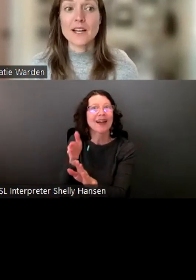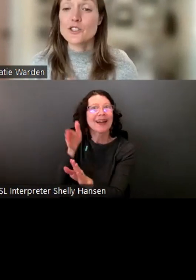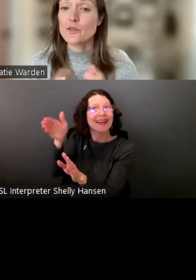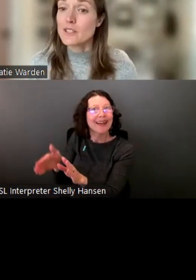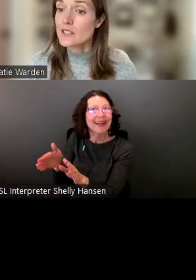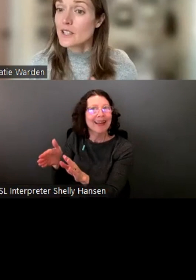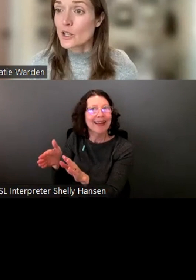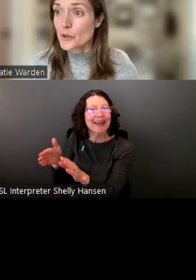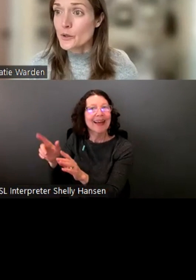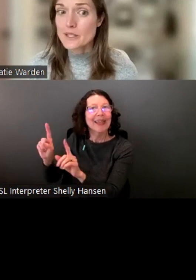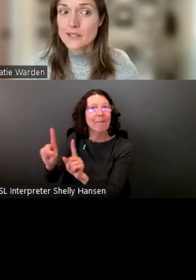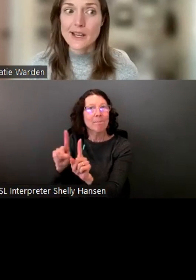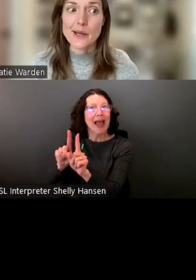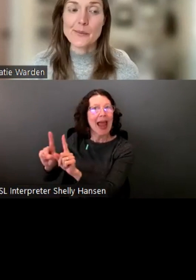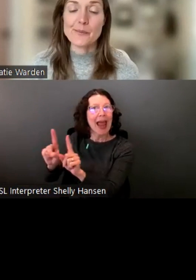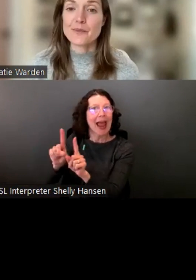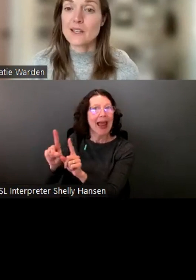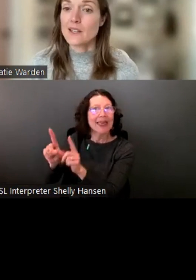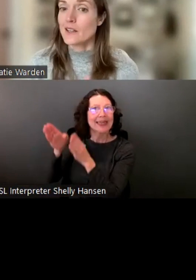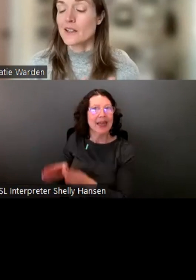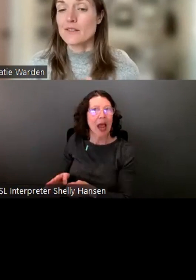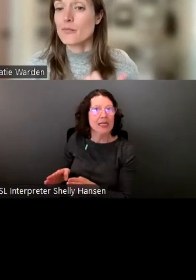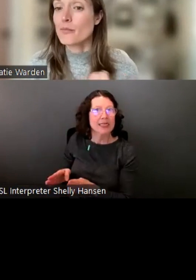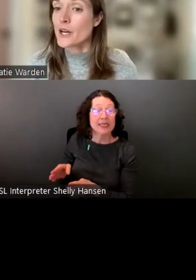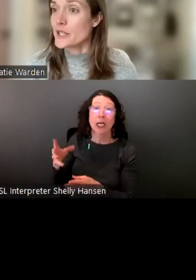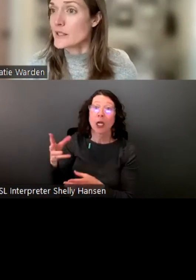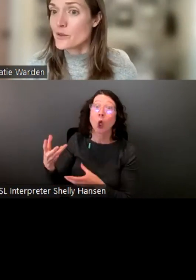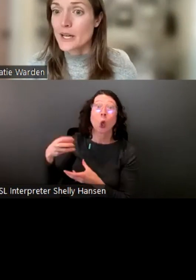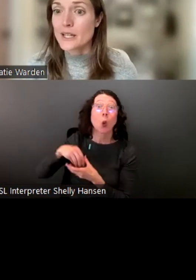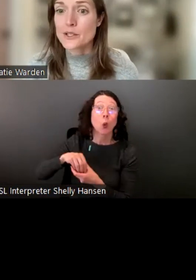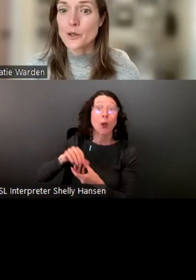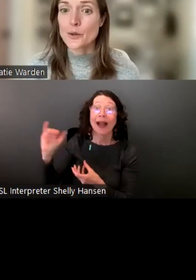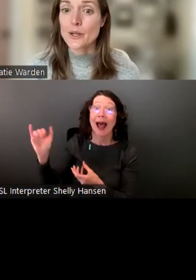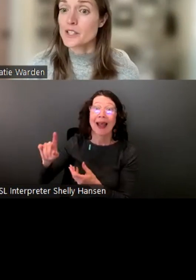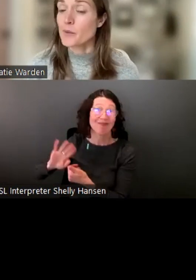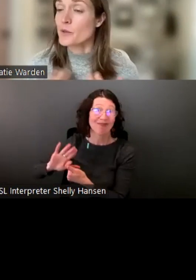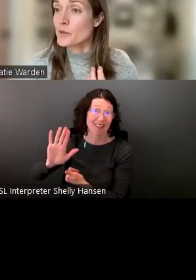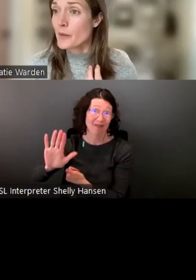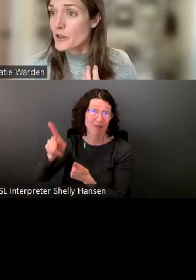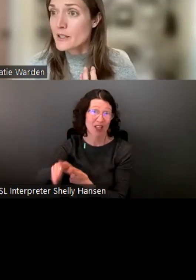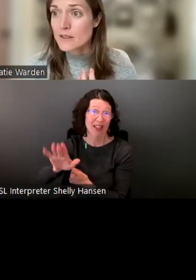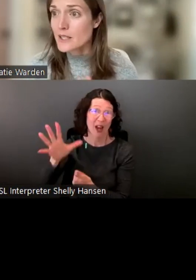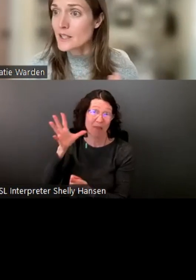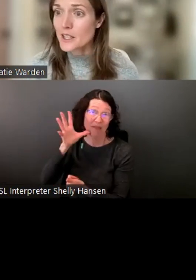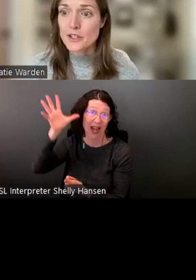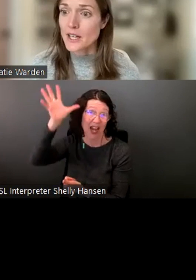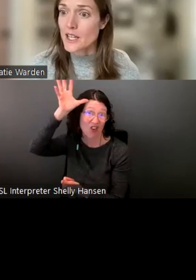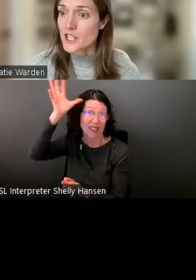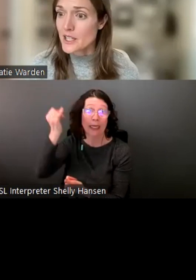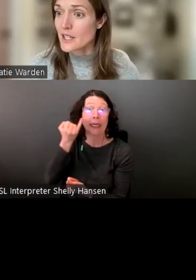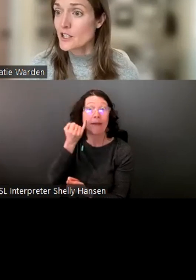And so this includes parents, right? So if someone's parent needs a communication aid